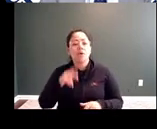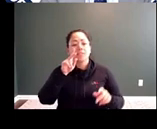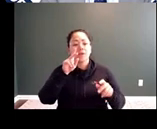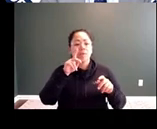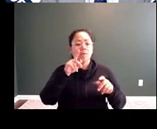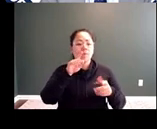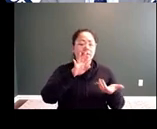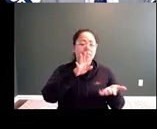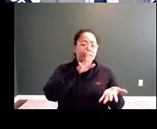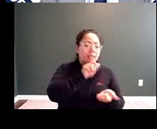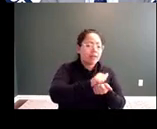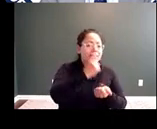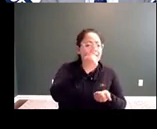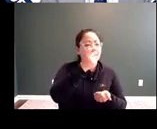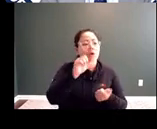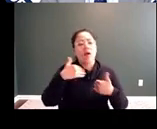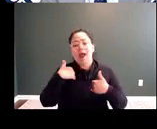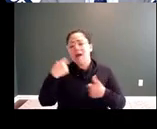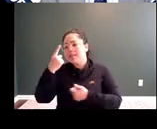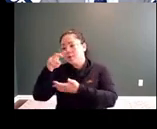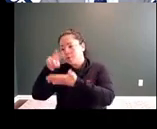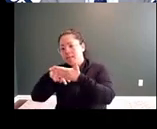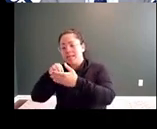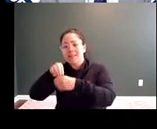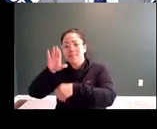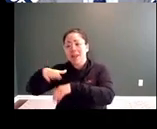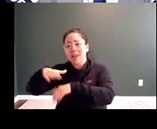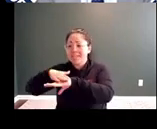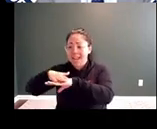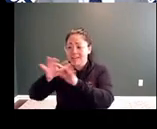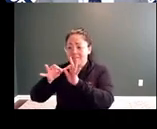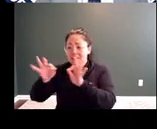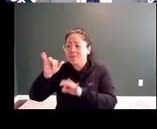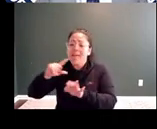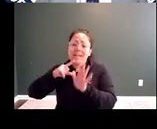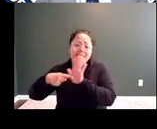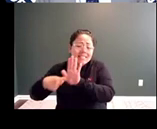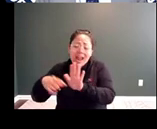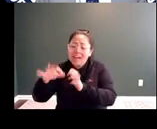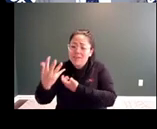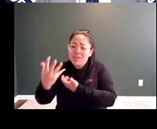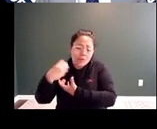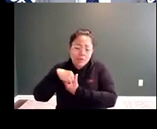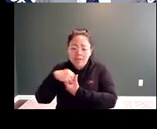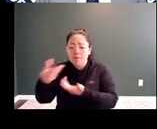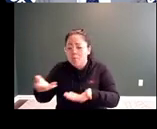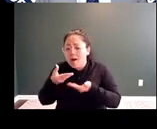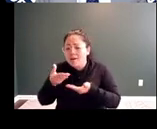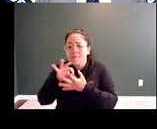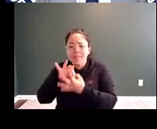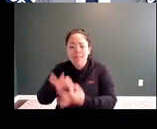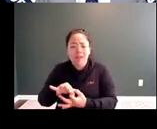or having someone read something in their native language can be such a sign of inclusivity and welcoming and belonging, and it's as simple